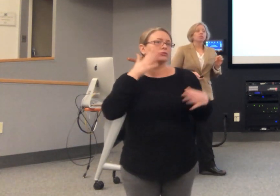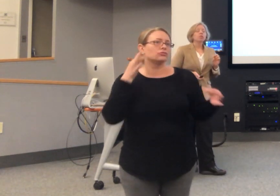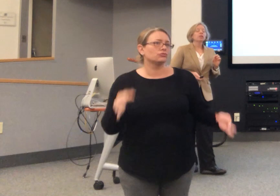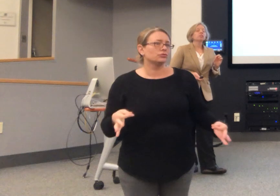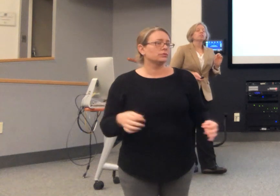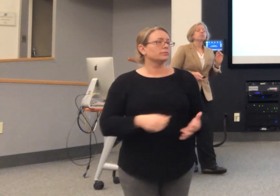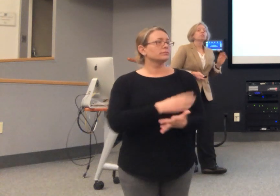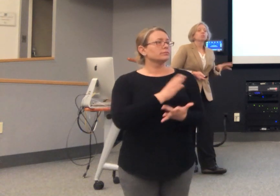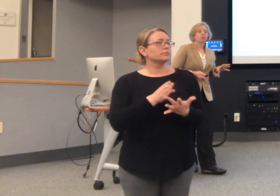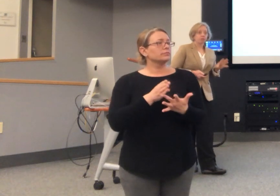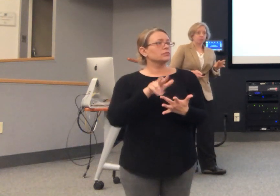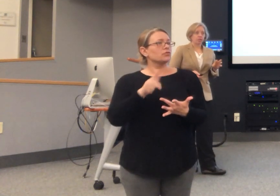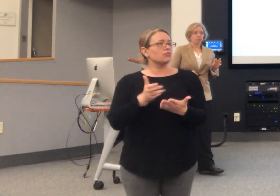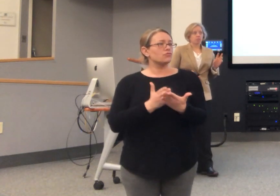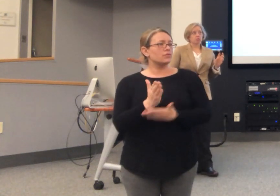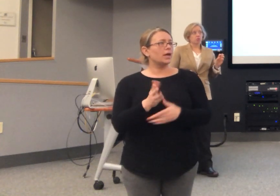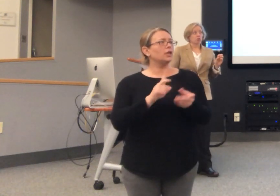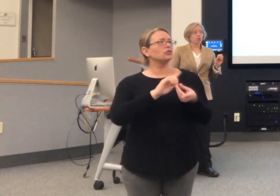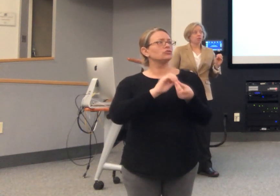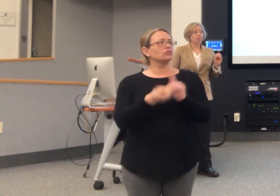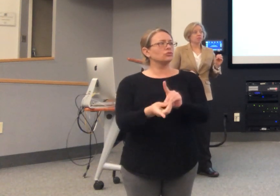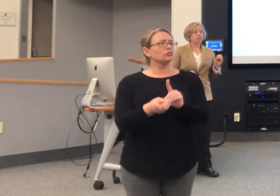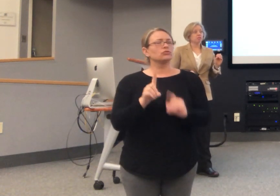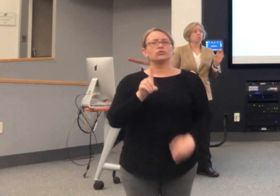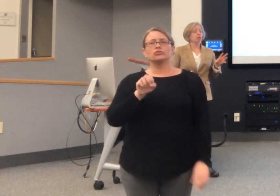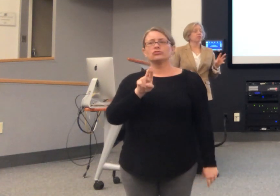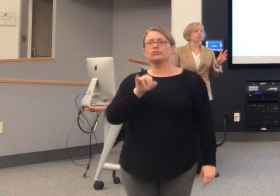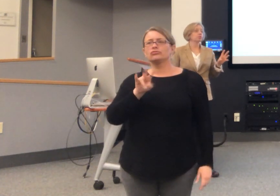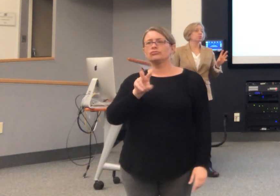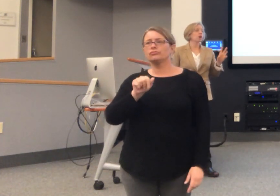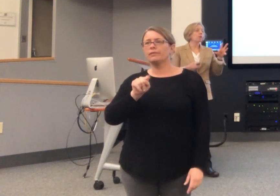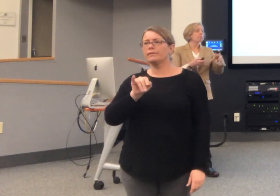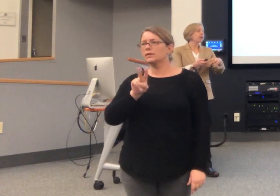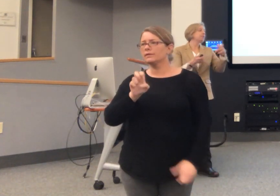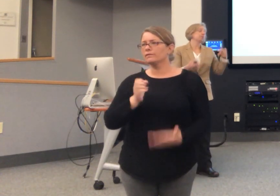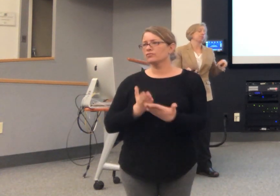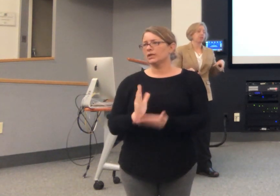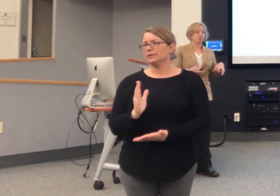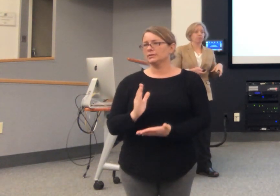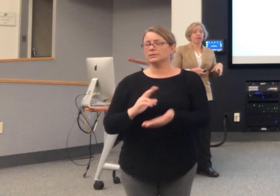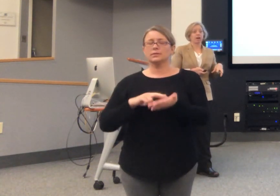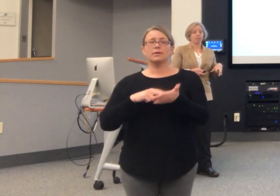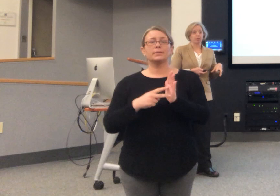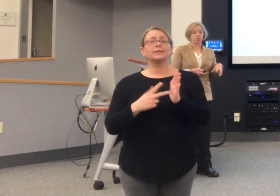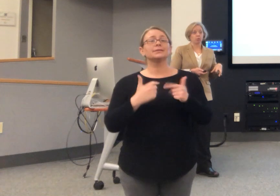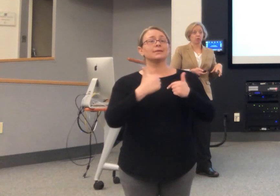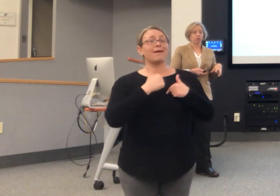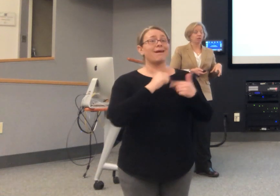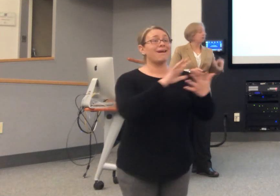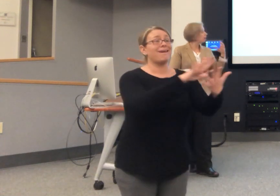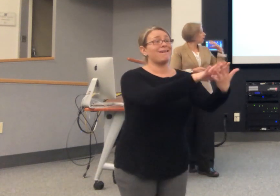Third right is derivative rights. So this is the rights to make something from that copyrighted work.